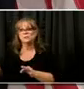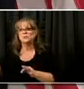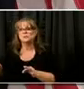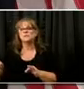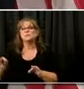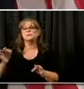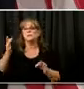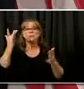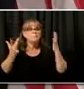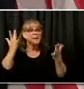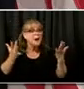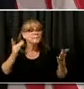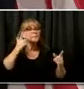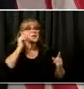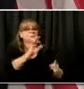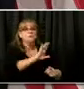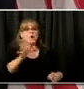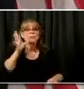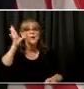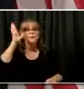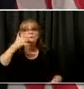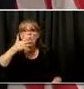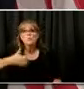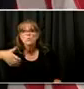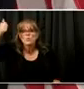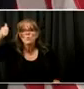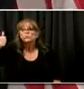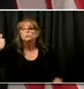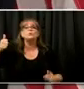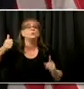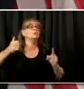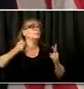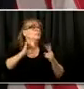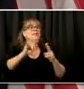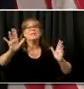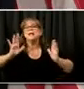doing online both of those are fine what we're worried about are kids that aren't doing either